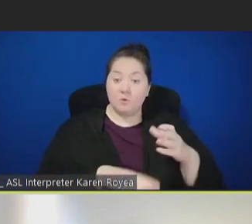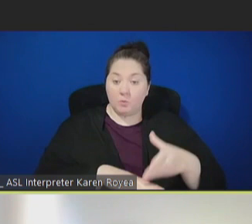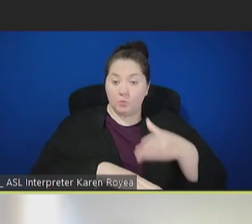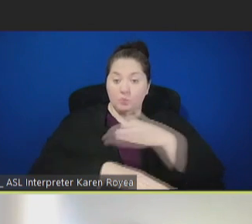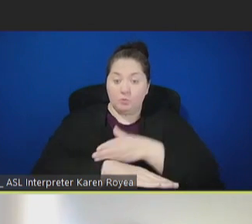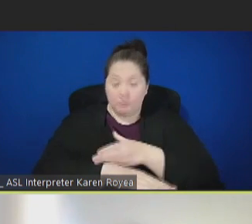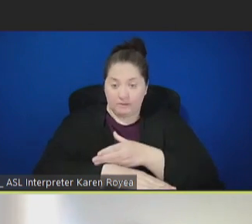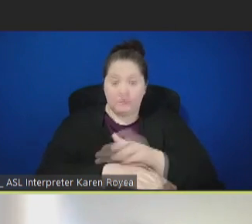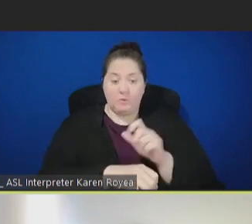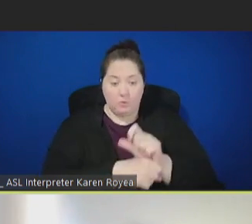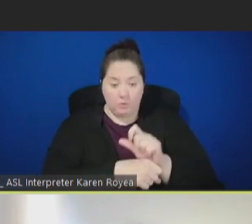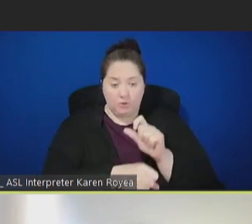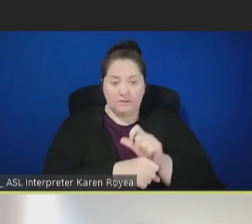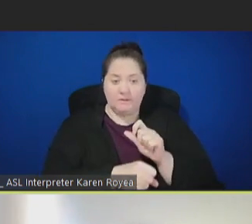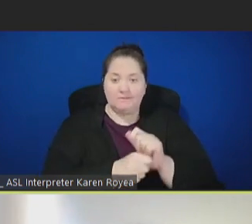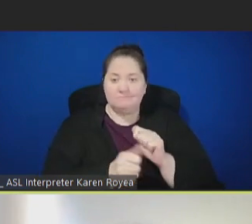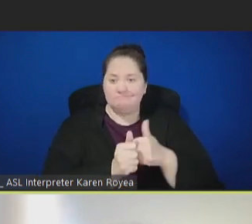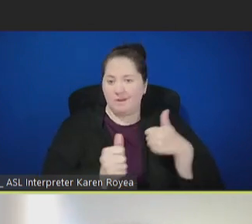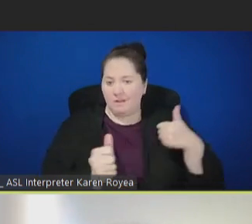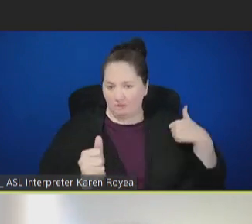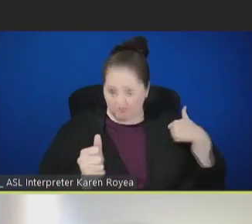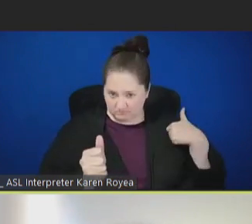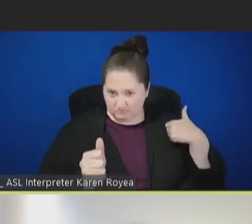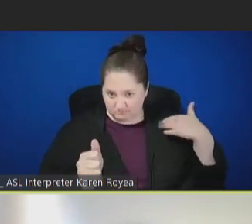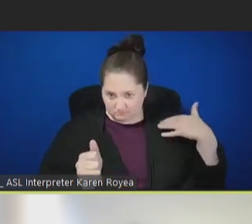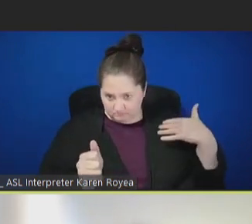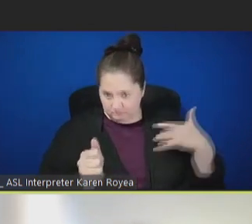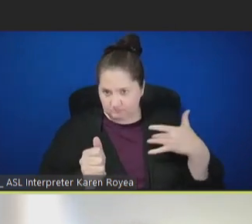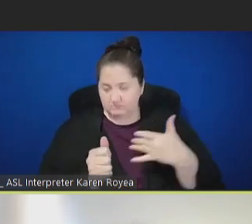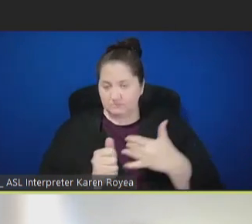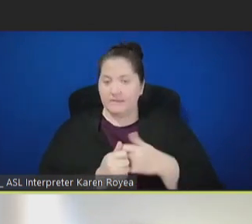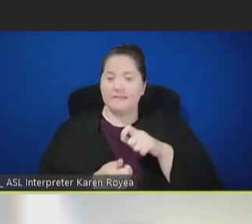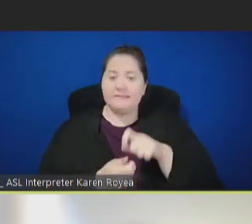in working our backlog. And the details are there in reference to, you know,